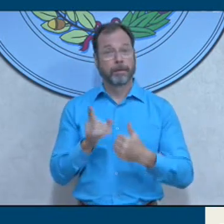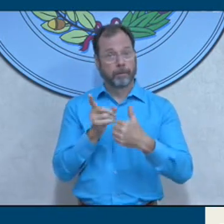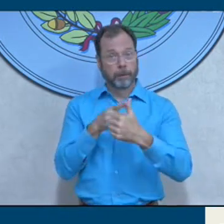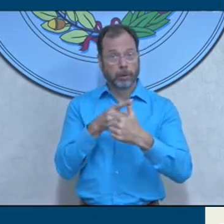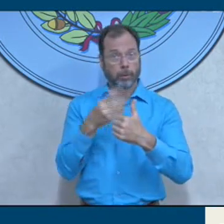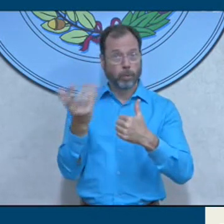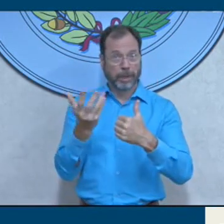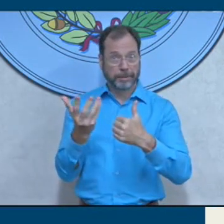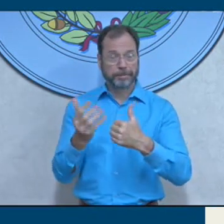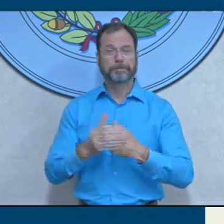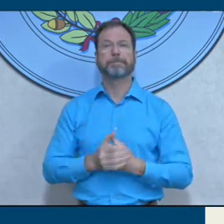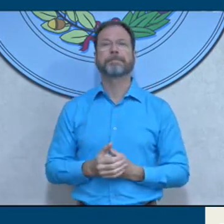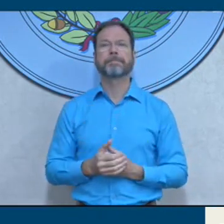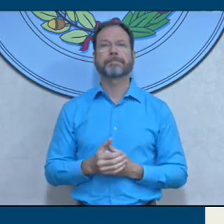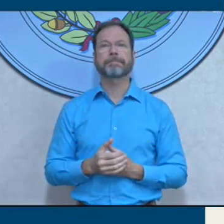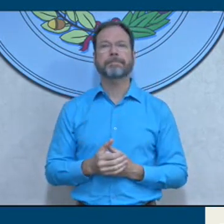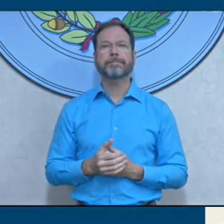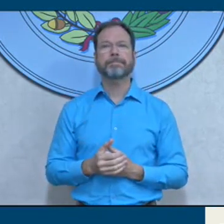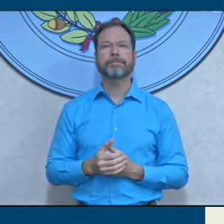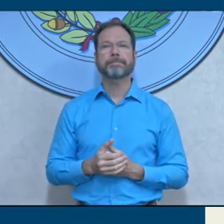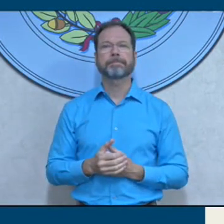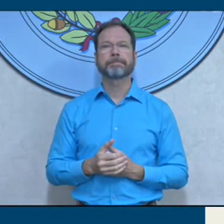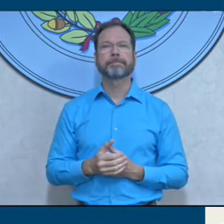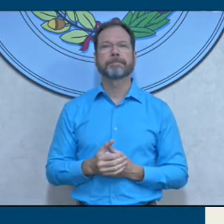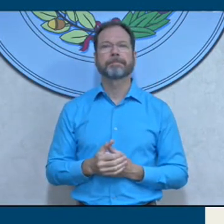THERE ARE A FEW POINTS. I WANT